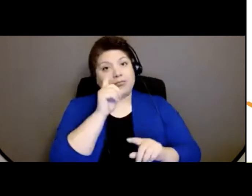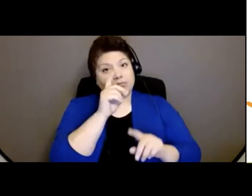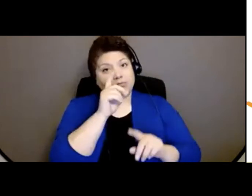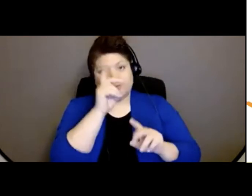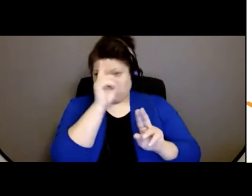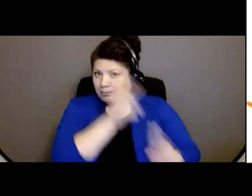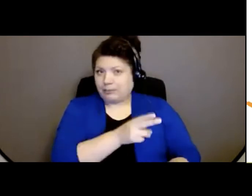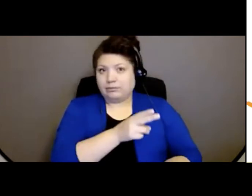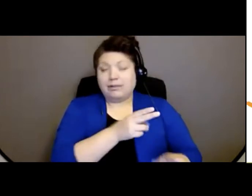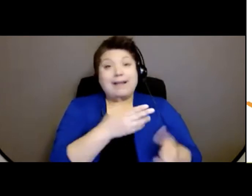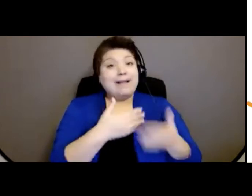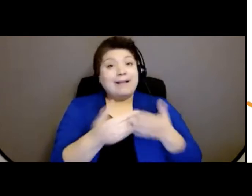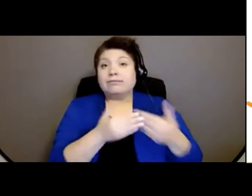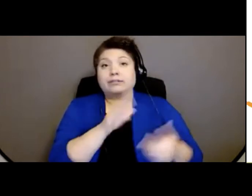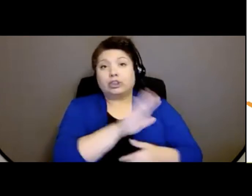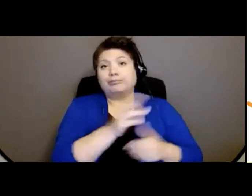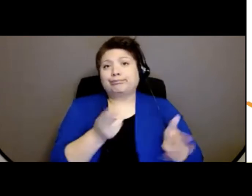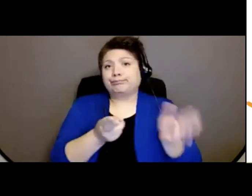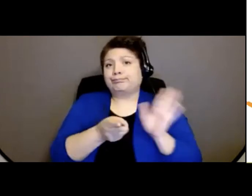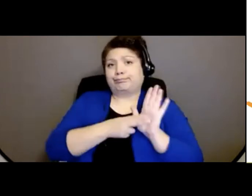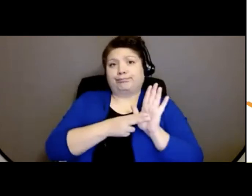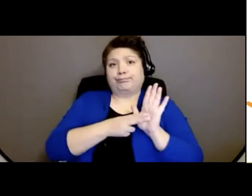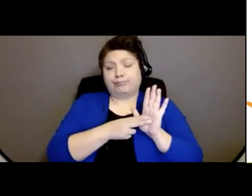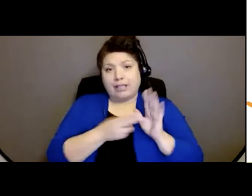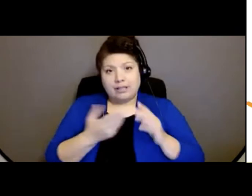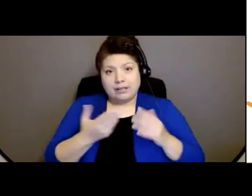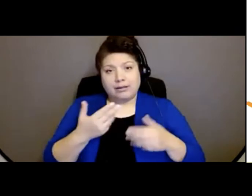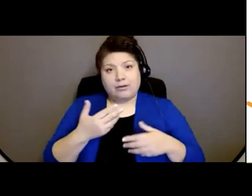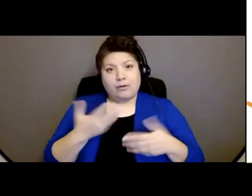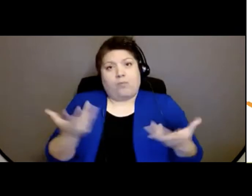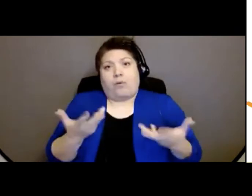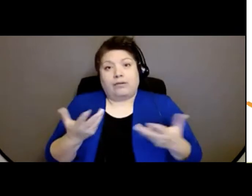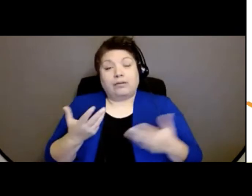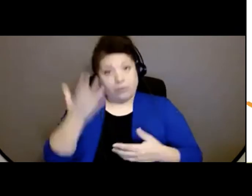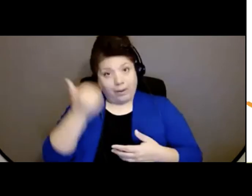AGAIN IN MY CASE I DON'T NECESSARILY LOOK INDIGENOUS BUT I AM.